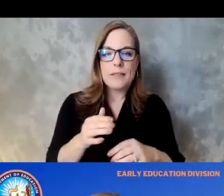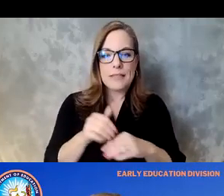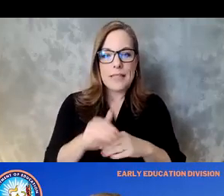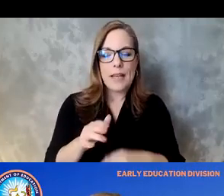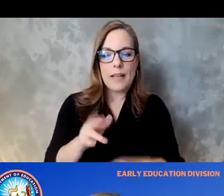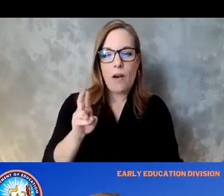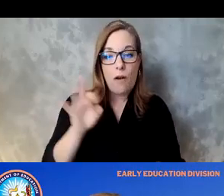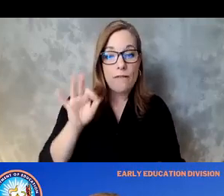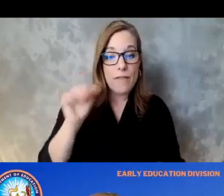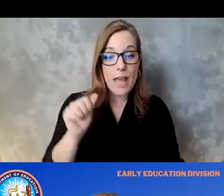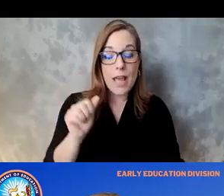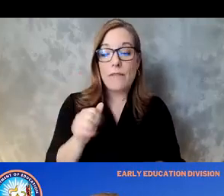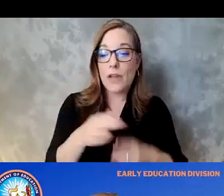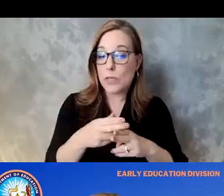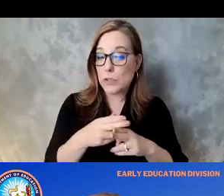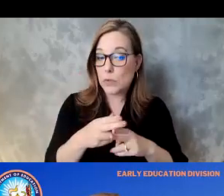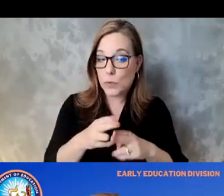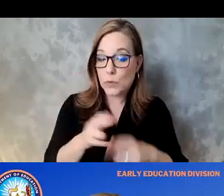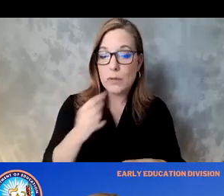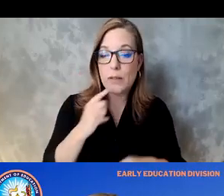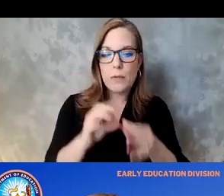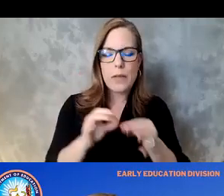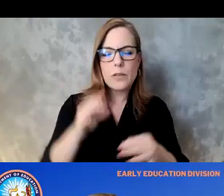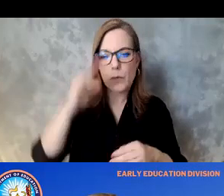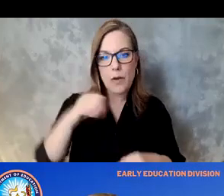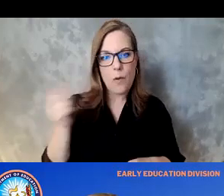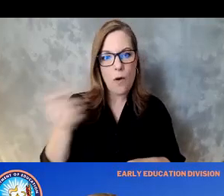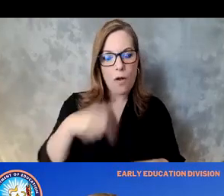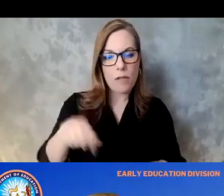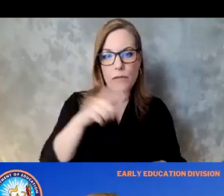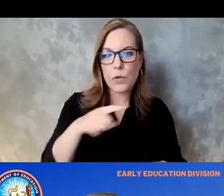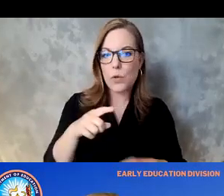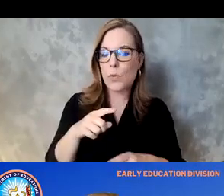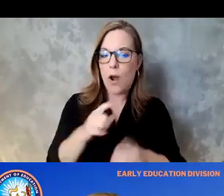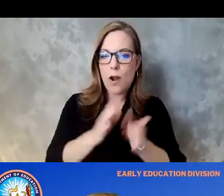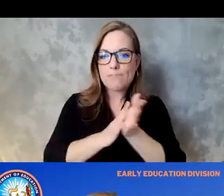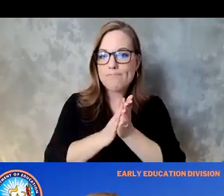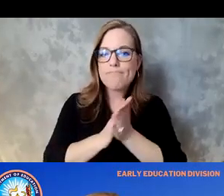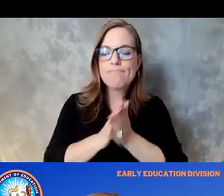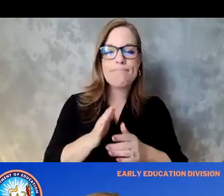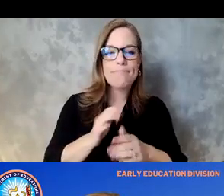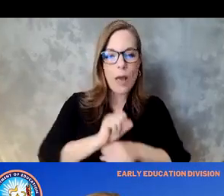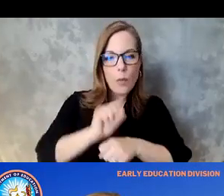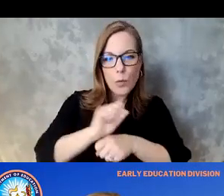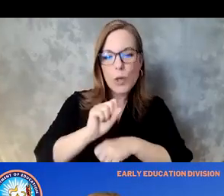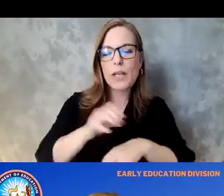very shortly. So we know that you are all eager and working on on the different aspects